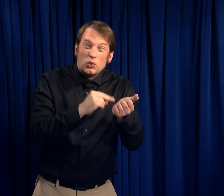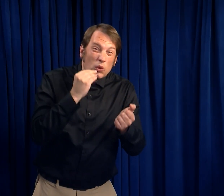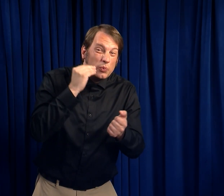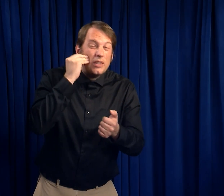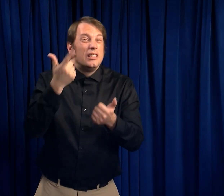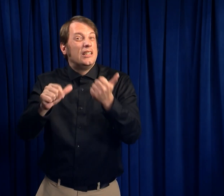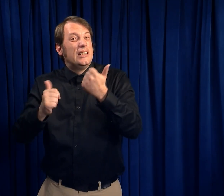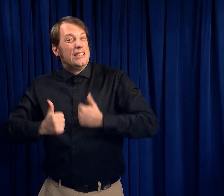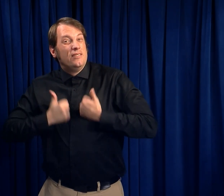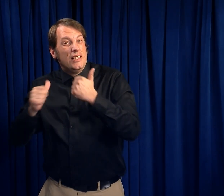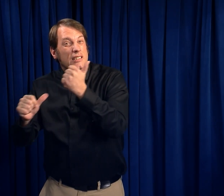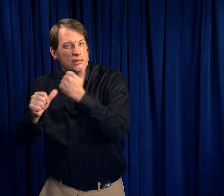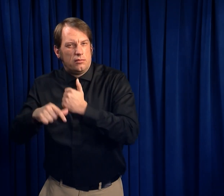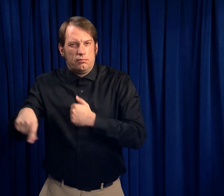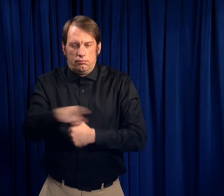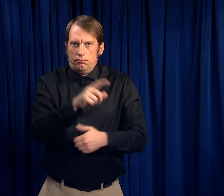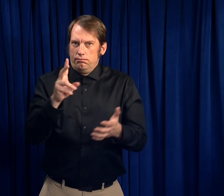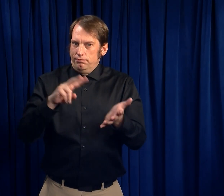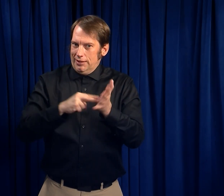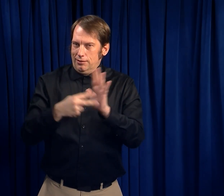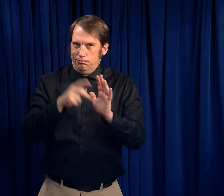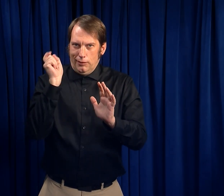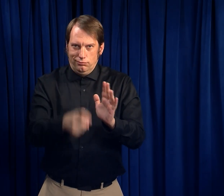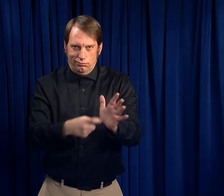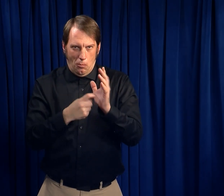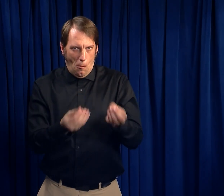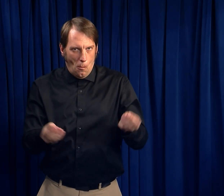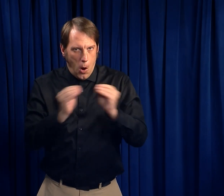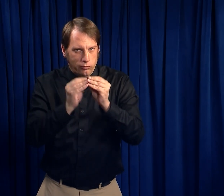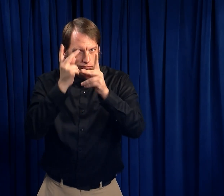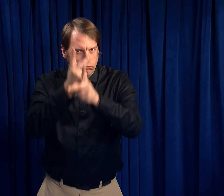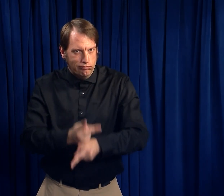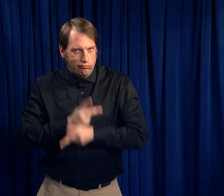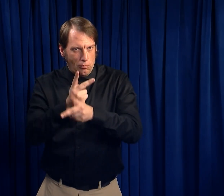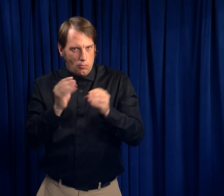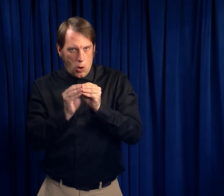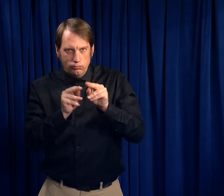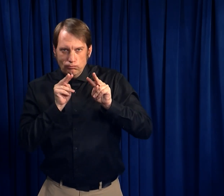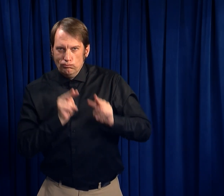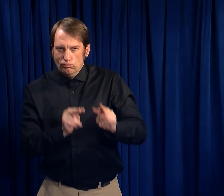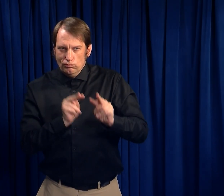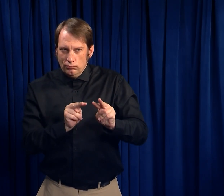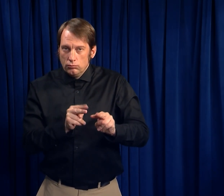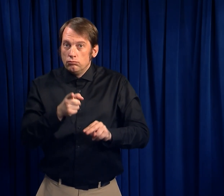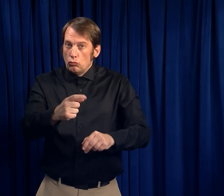require additional considerations and precautions.